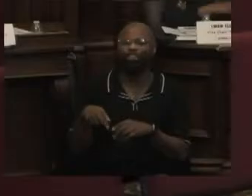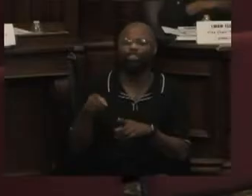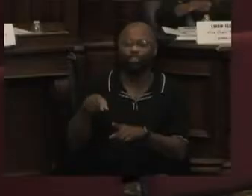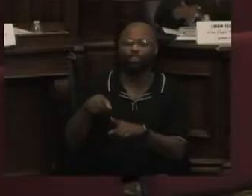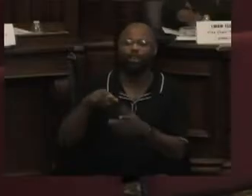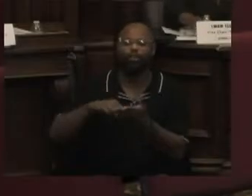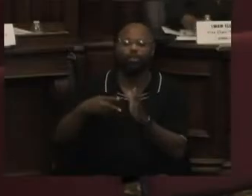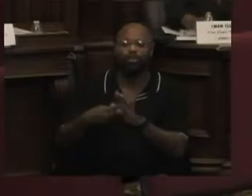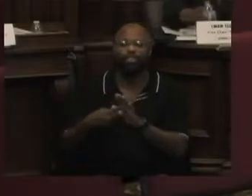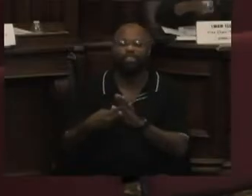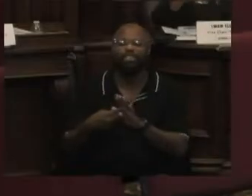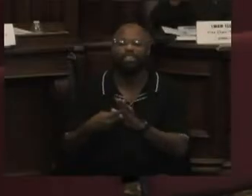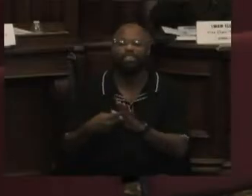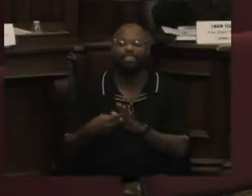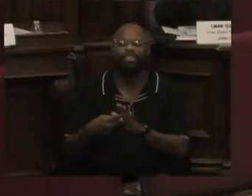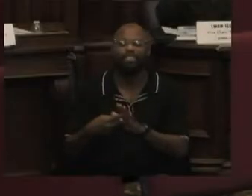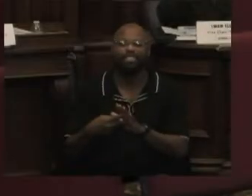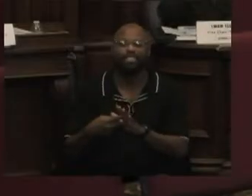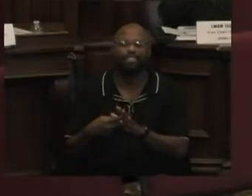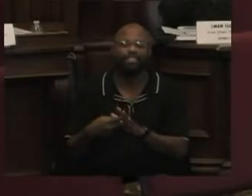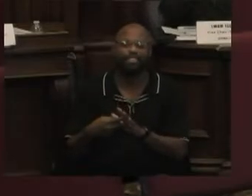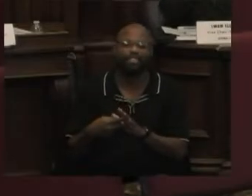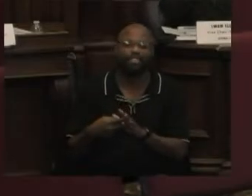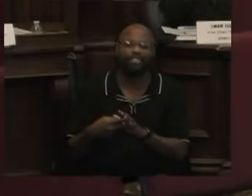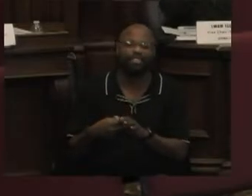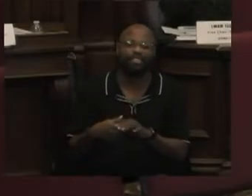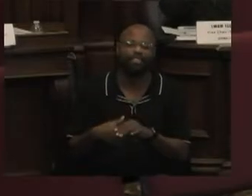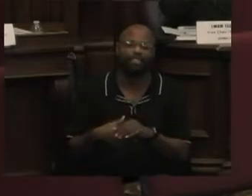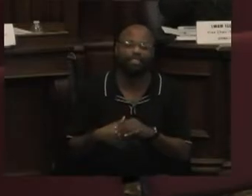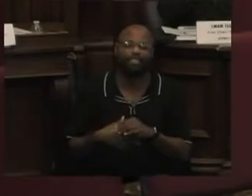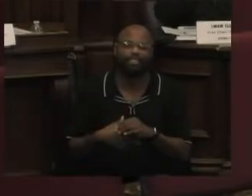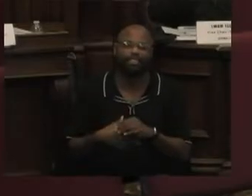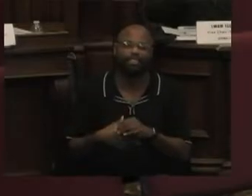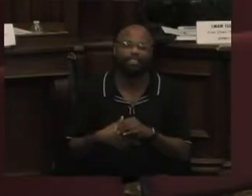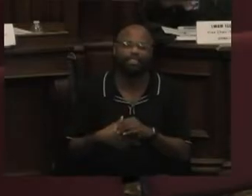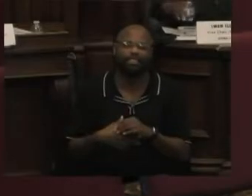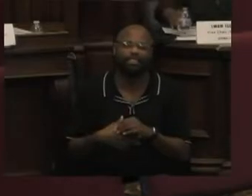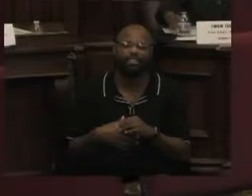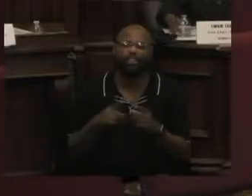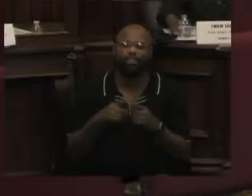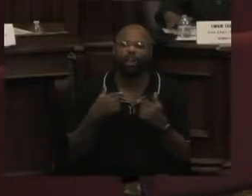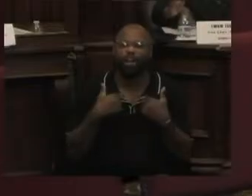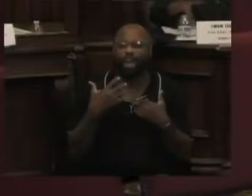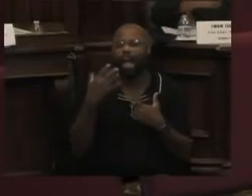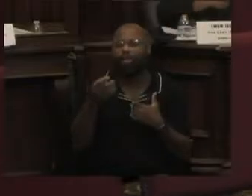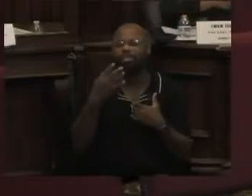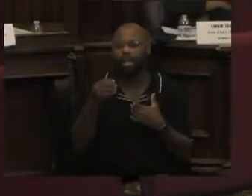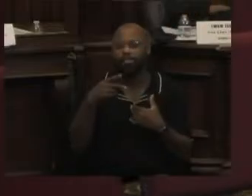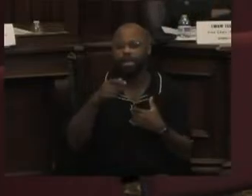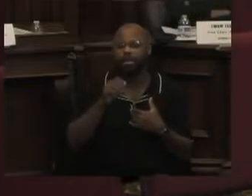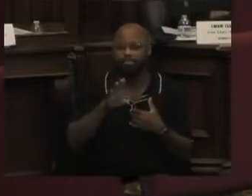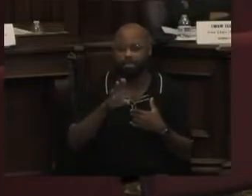of a carve out for Rochester